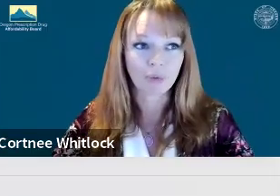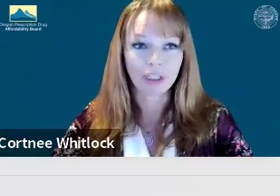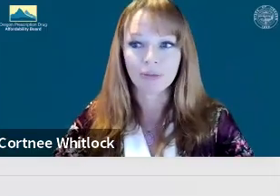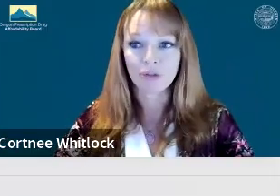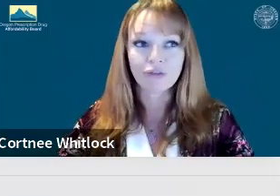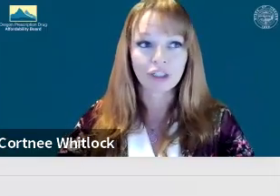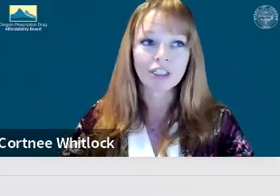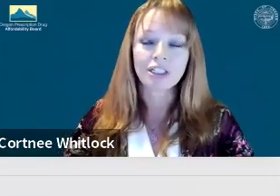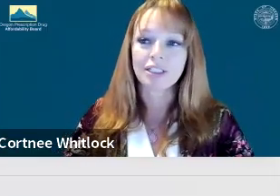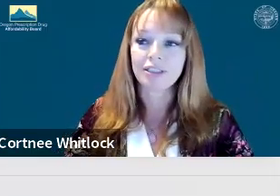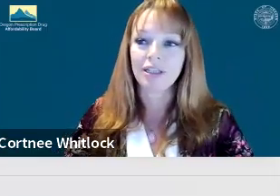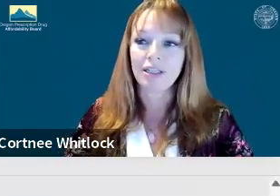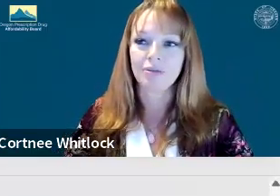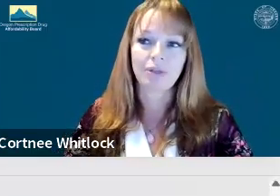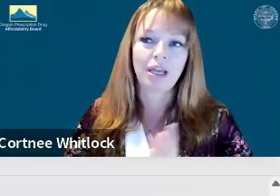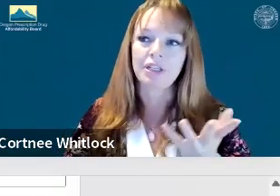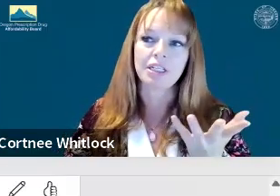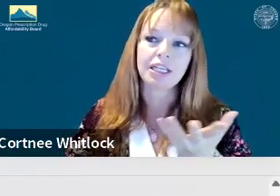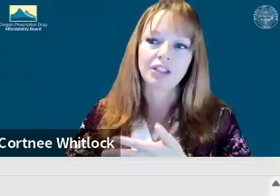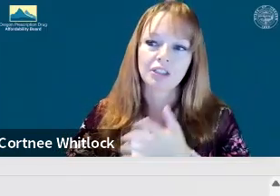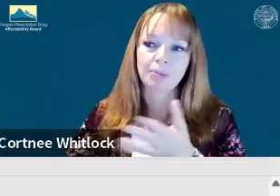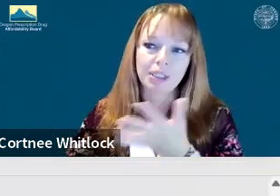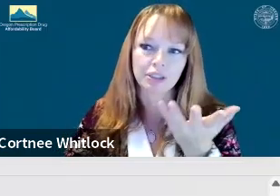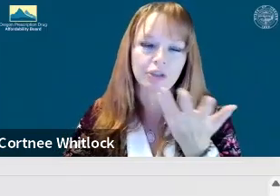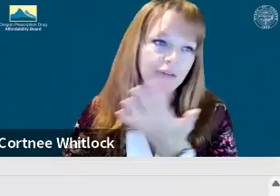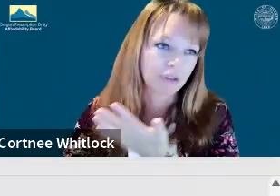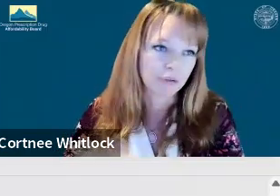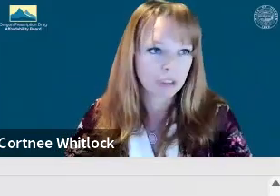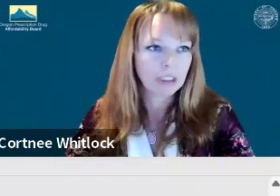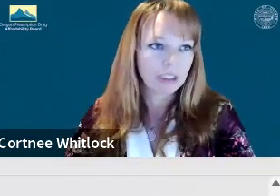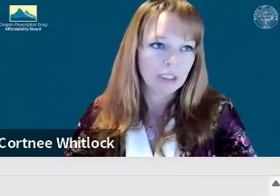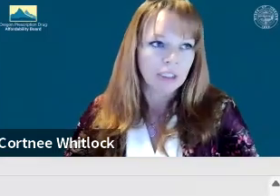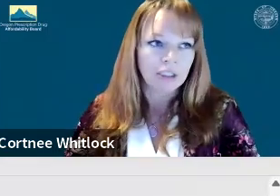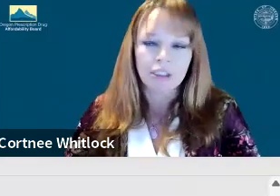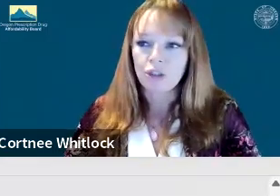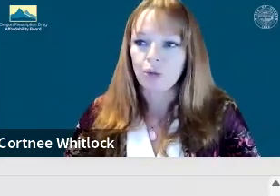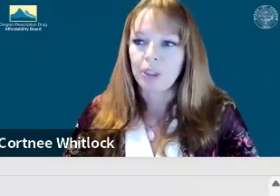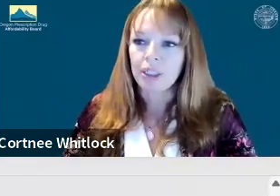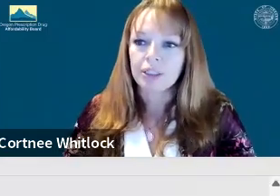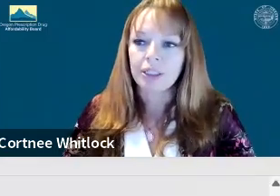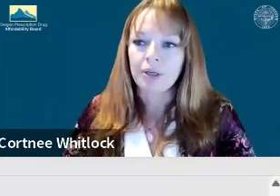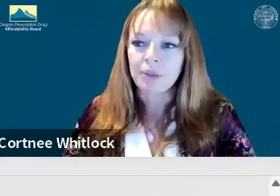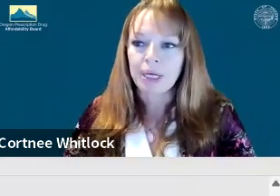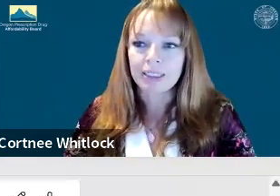board would prefer just and having an indication that basically they have to these two will be um,